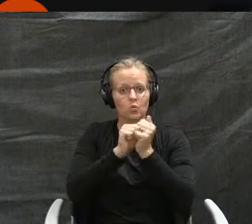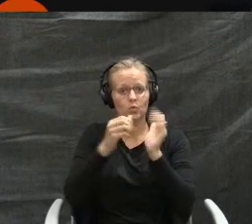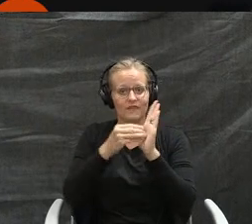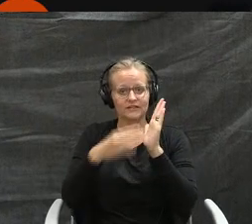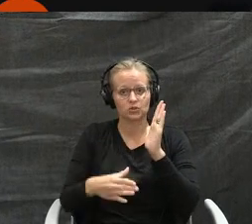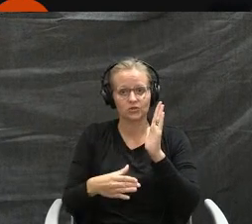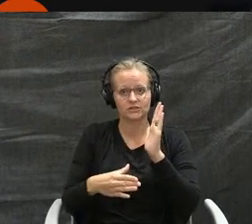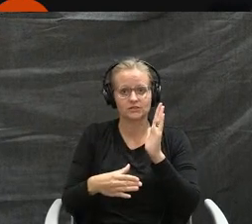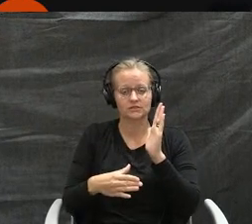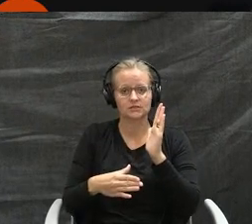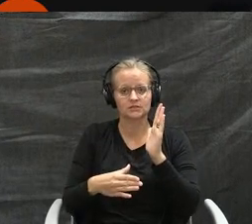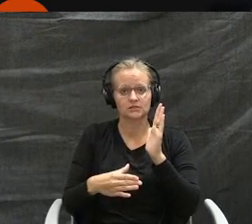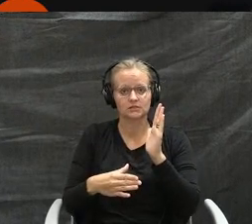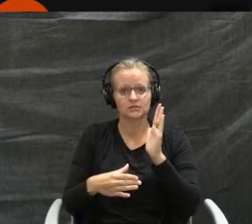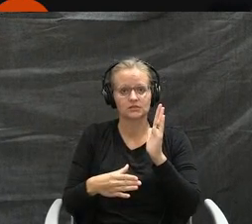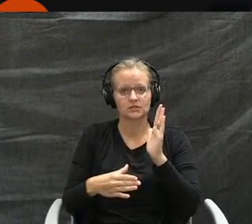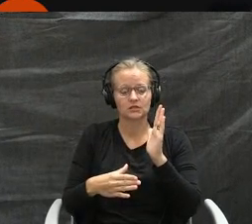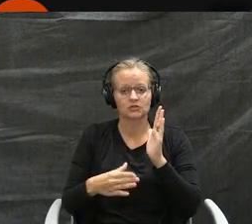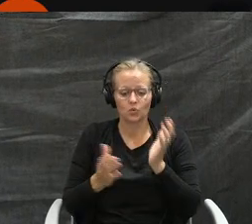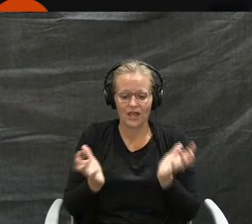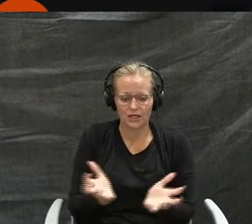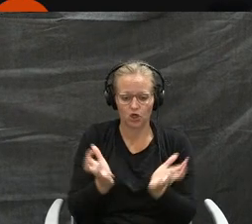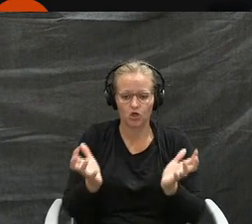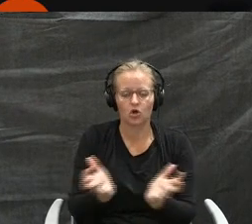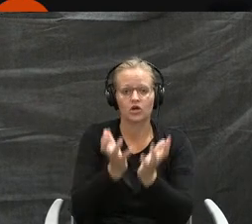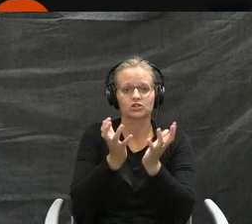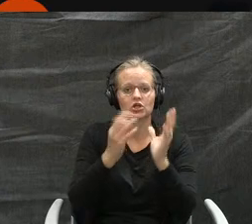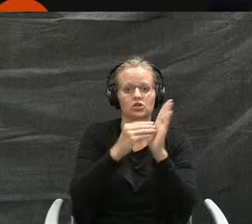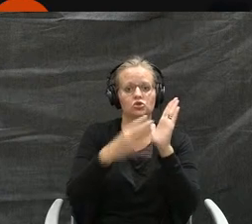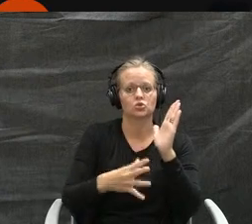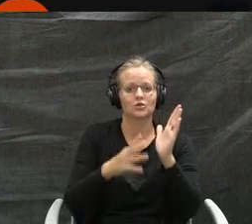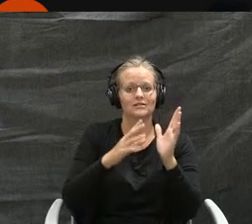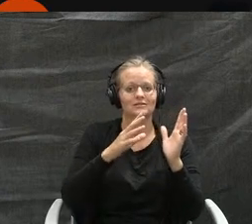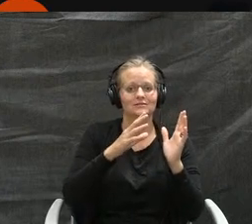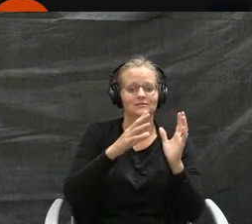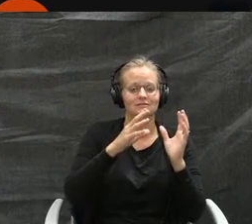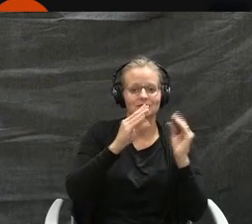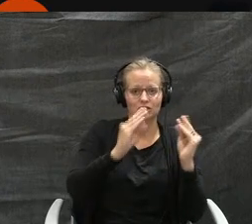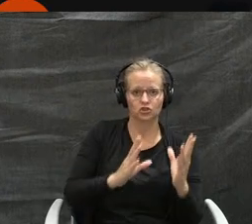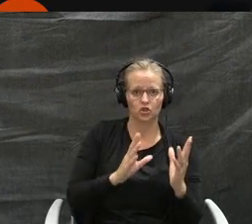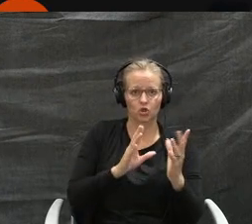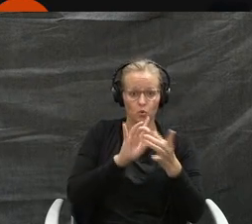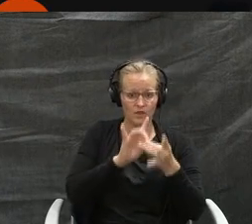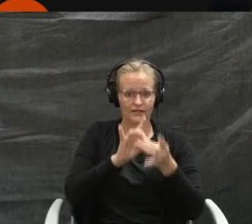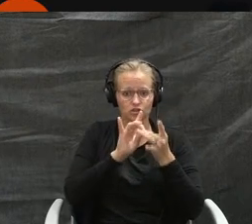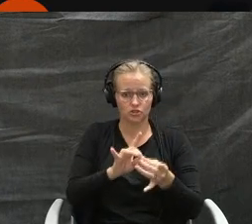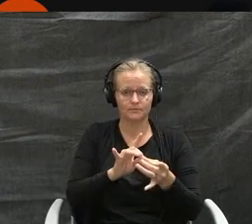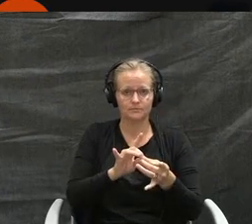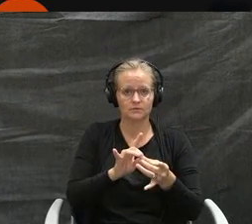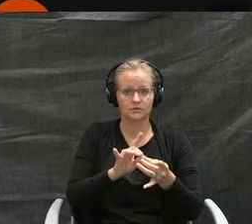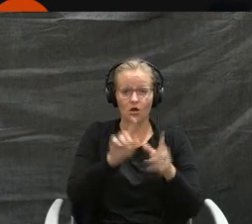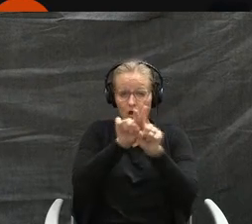boost student teacher relationships and help teachers know where students are at to design their learning goals.